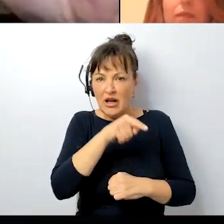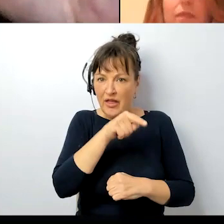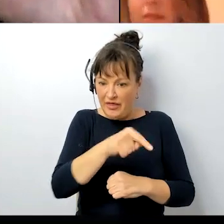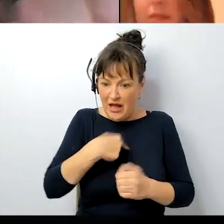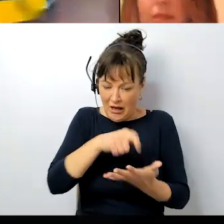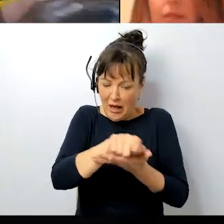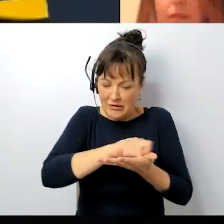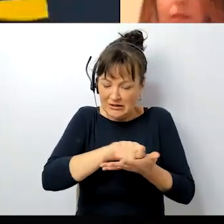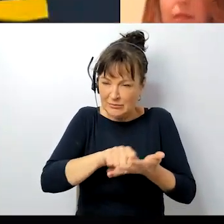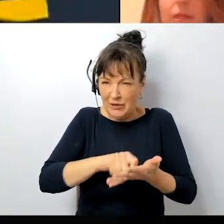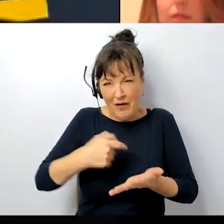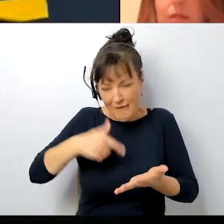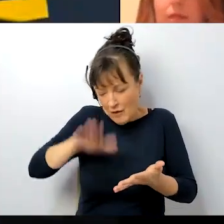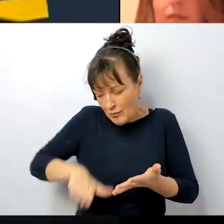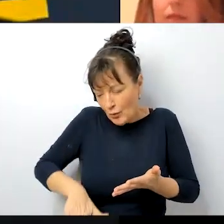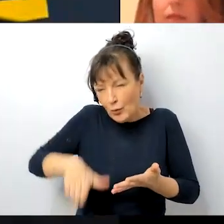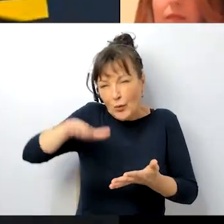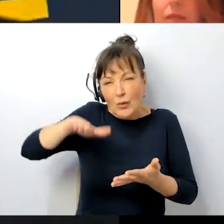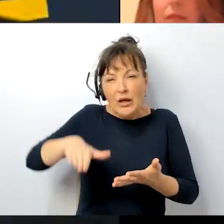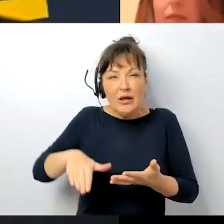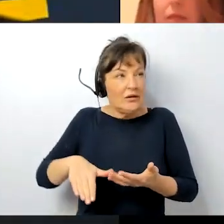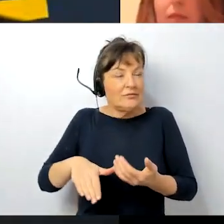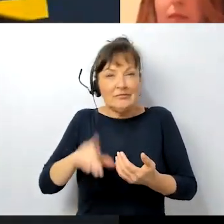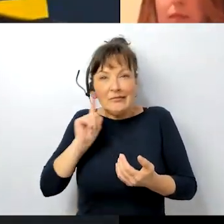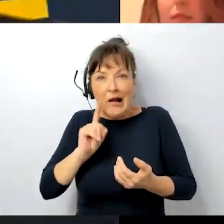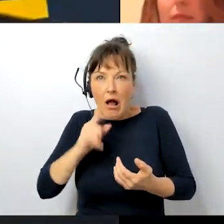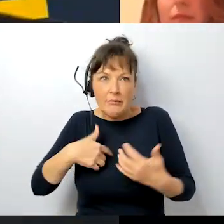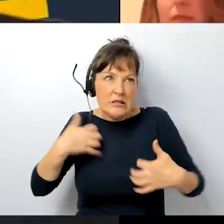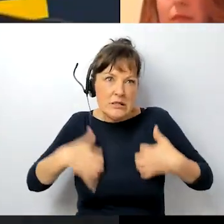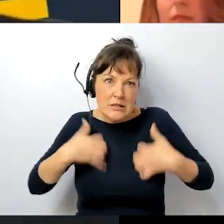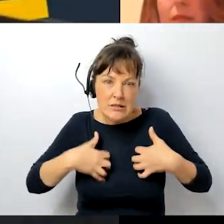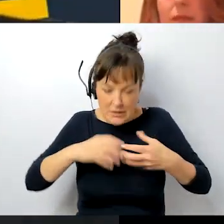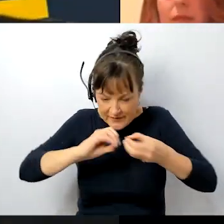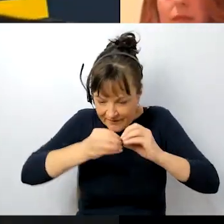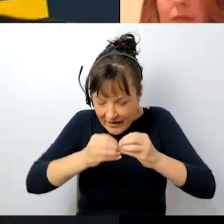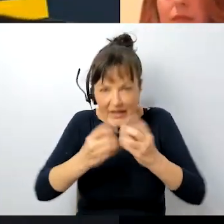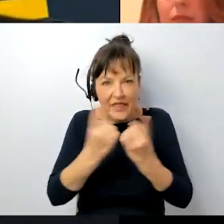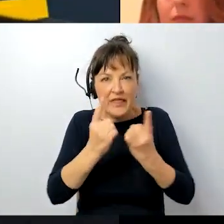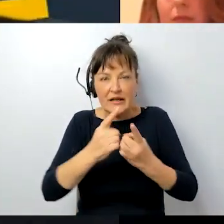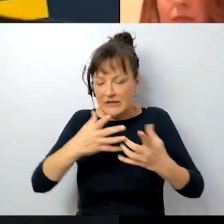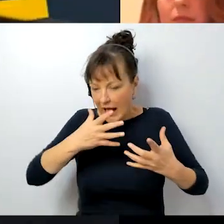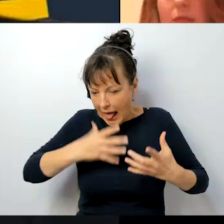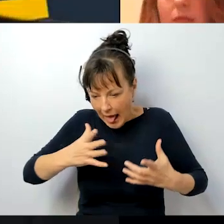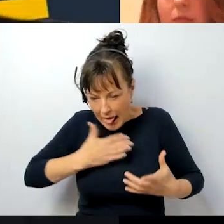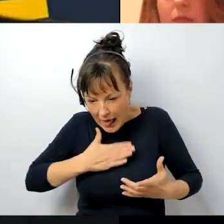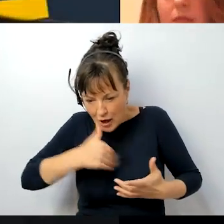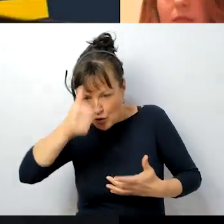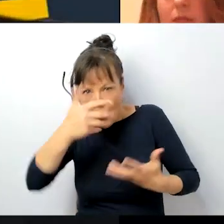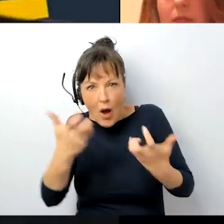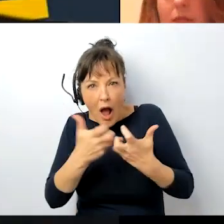mechanical or electrical and they can demonstrate that and they can explain that in their own words.